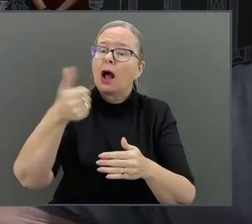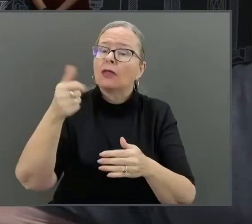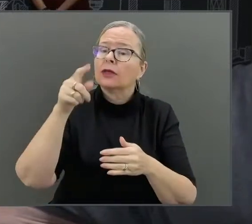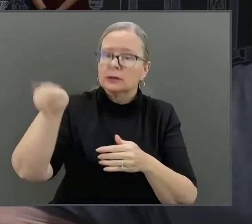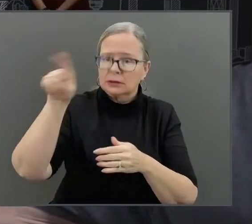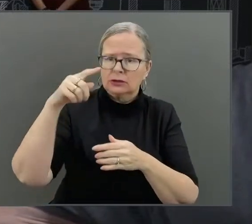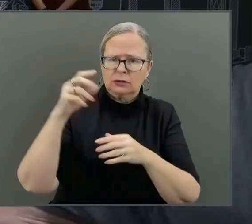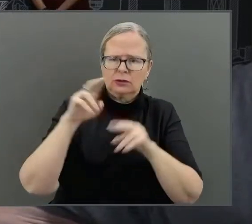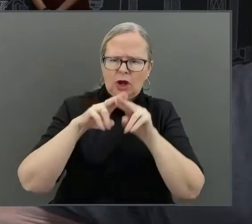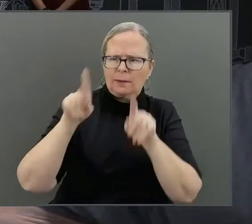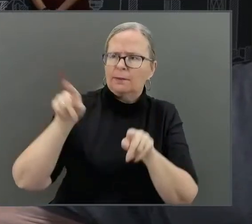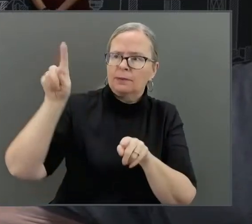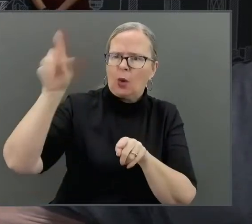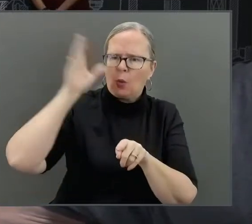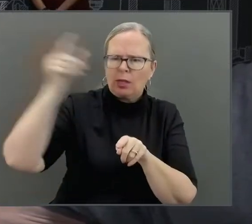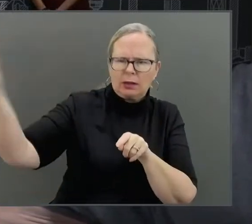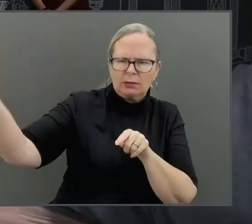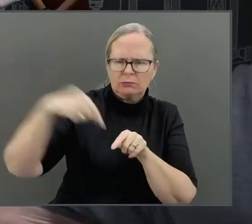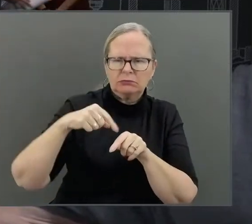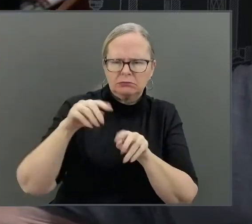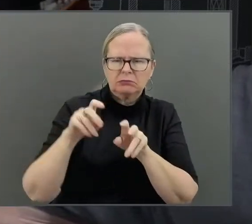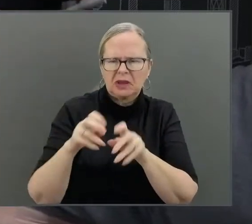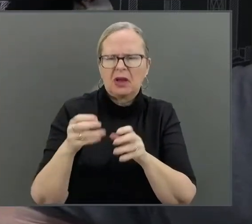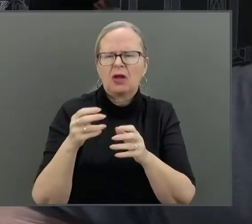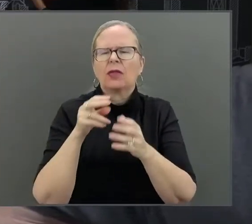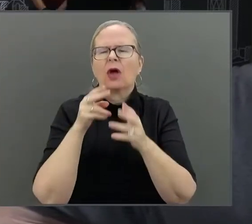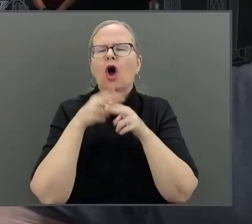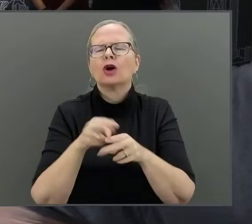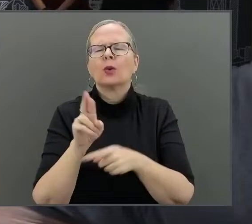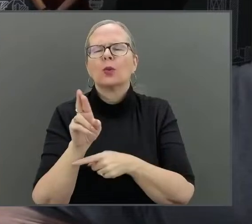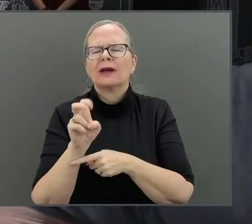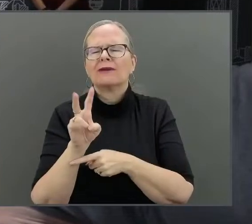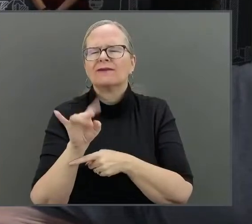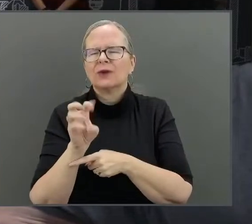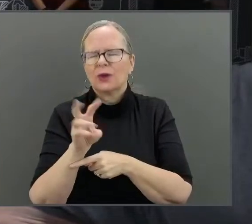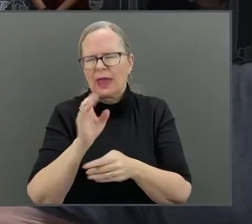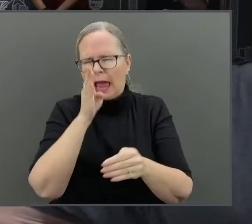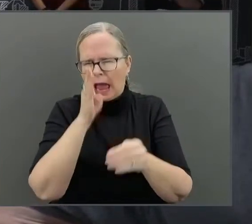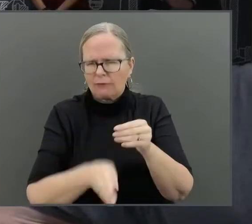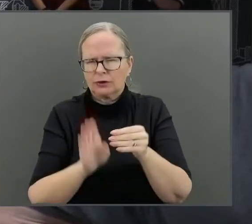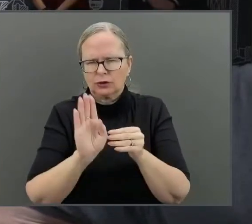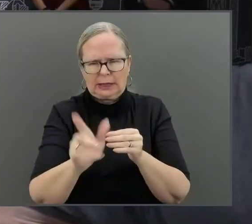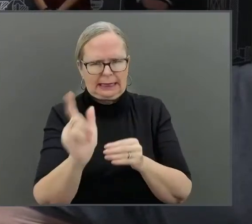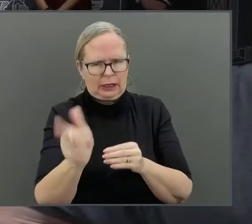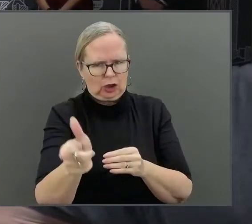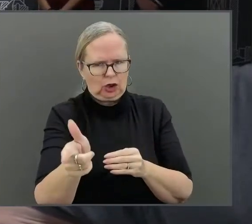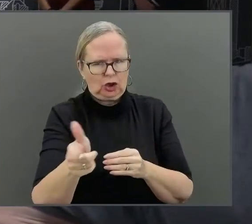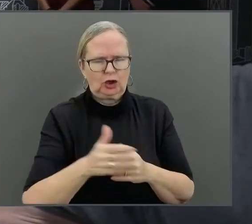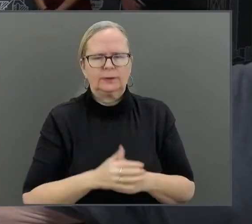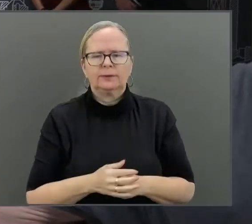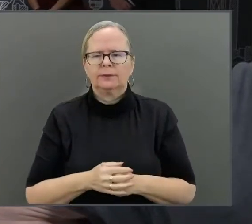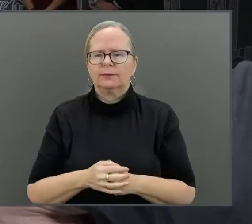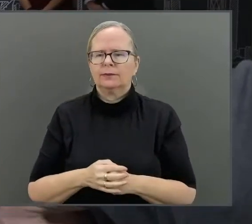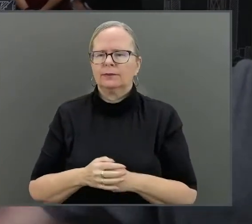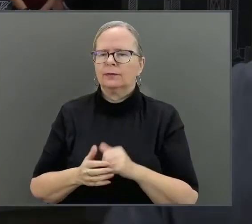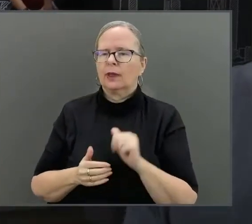the review fa enough um also just on the timeline uh I know originally it was like 3 to 5 weeks so